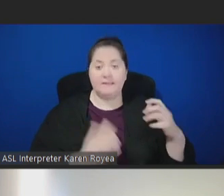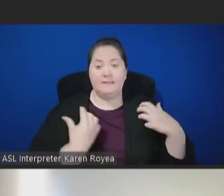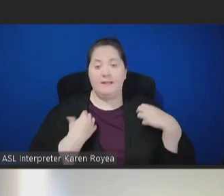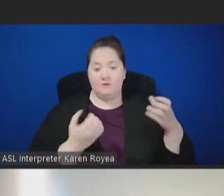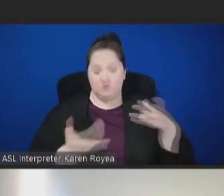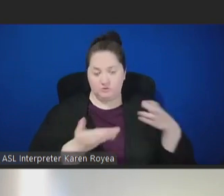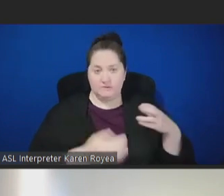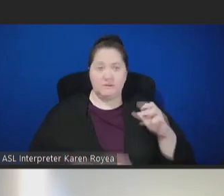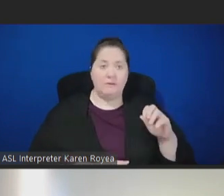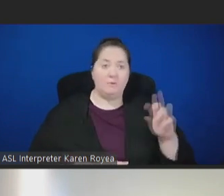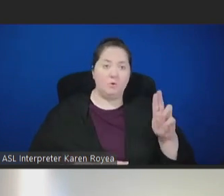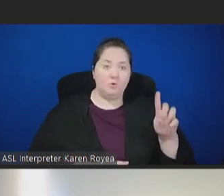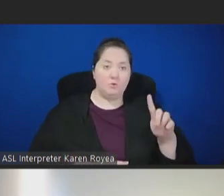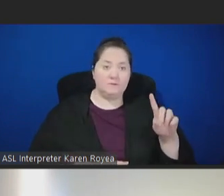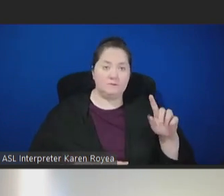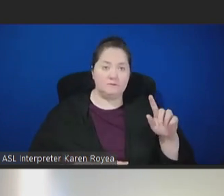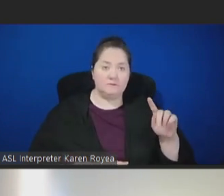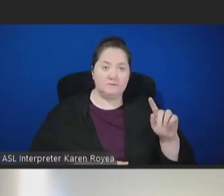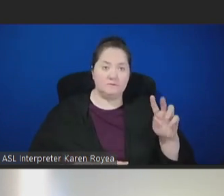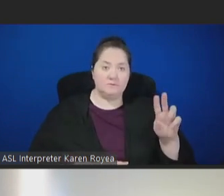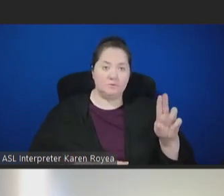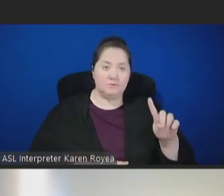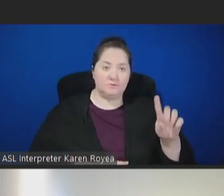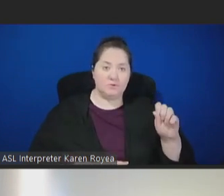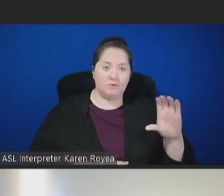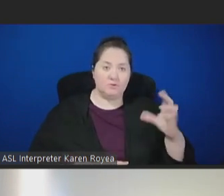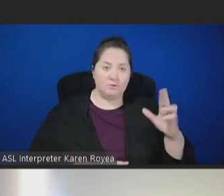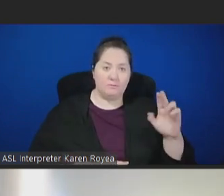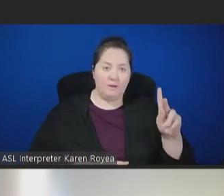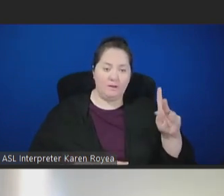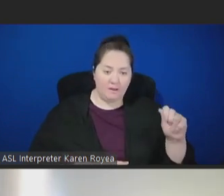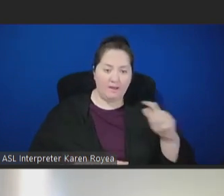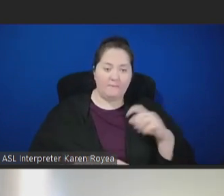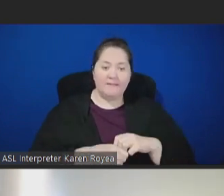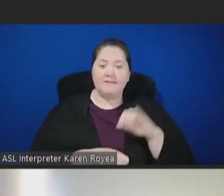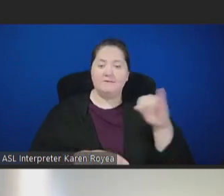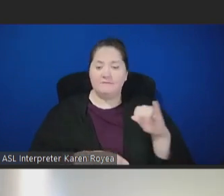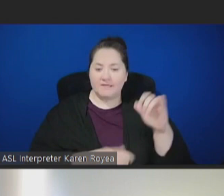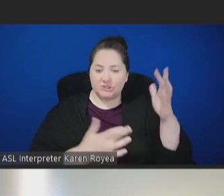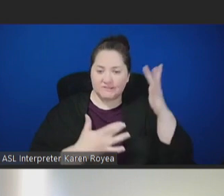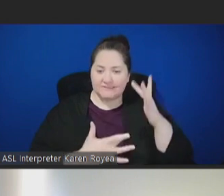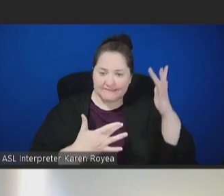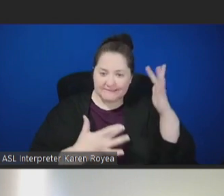the Infectious Disease Branch Chief within the Office of Public Health Support and also the IHS